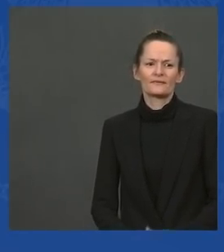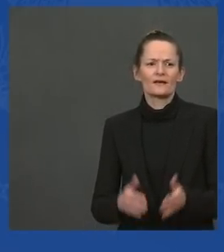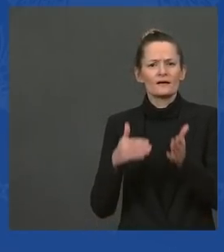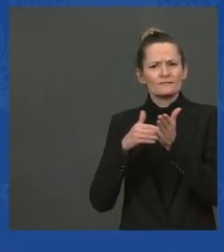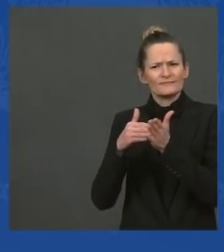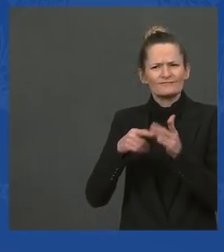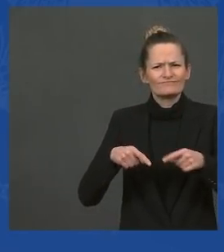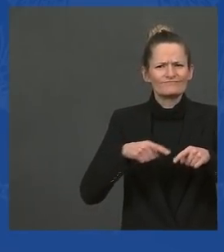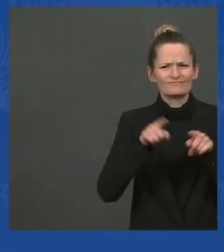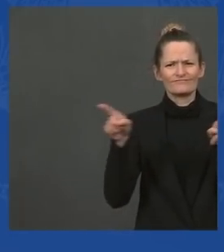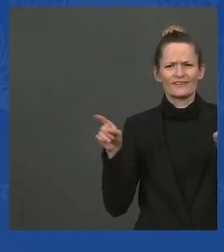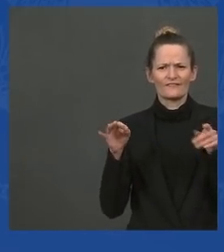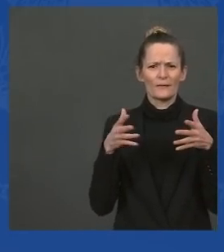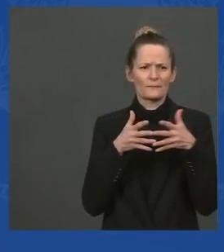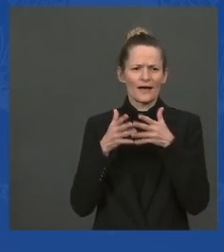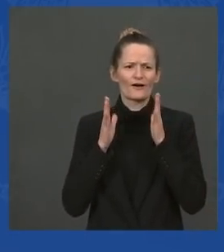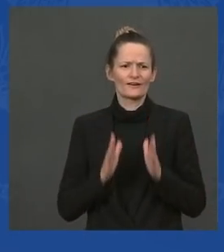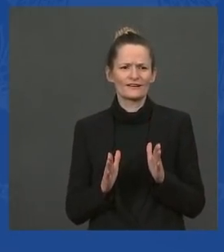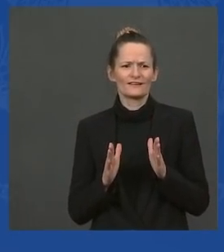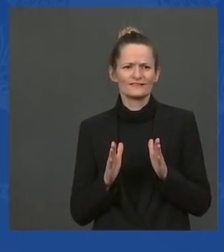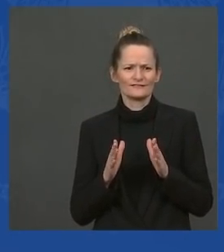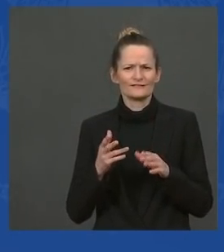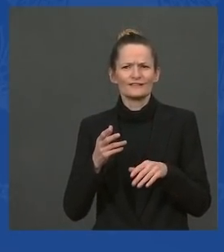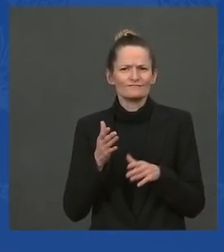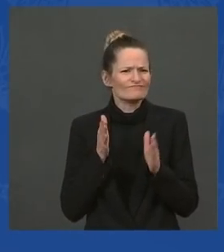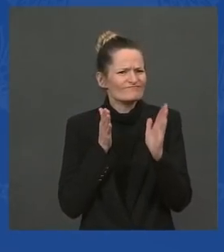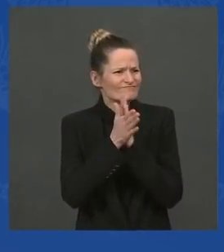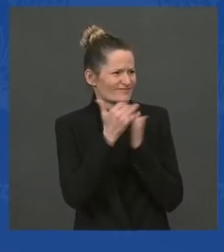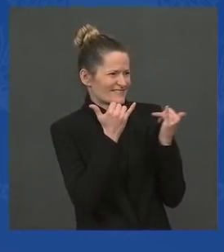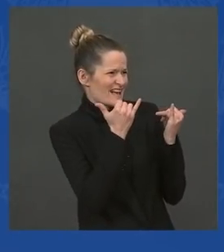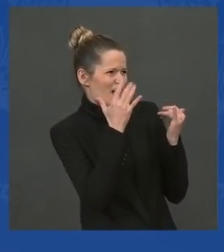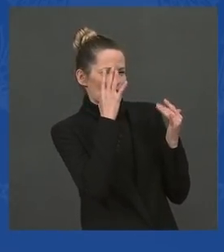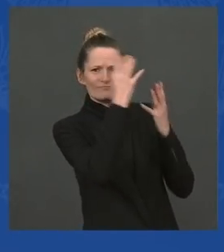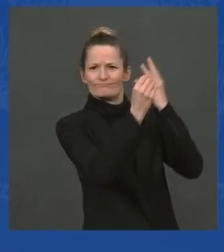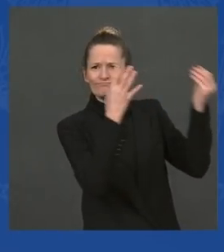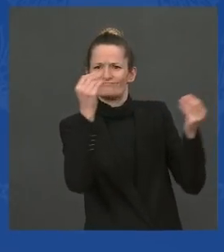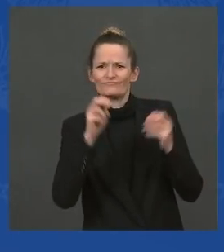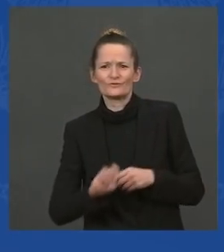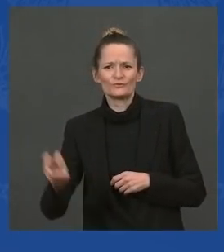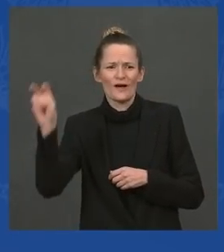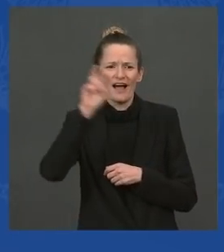are likely to be hitting the road, reuniting with their loved ones in cities and towns